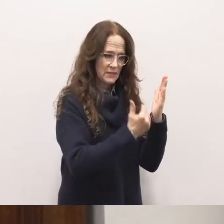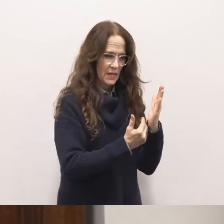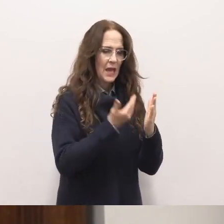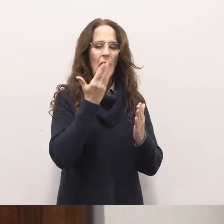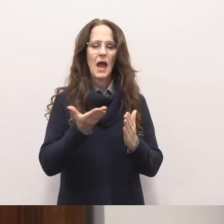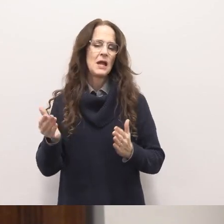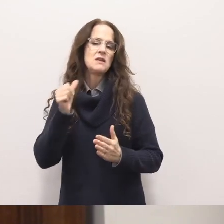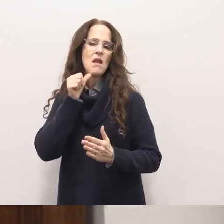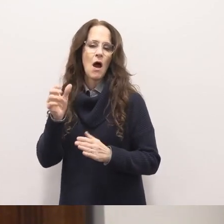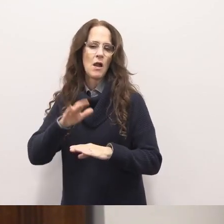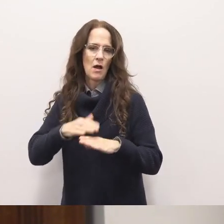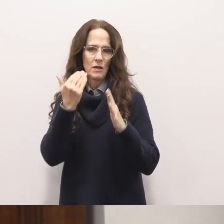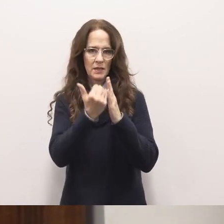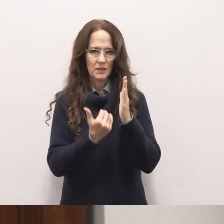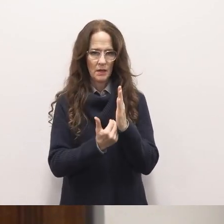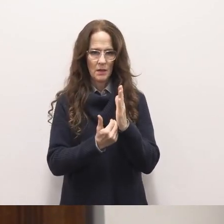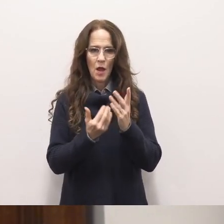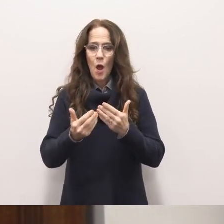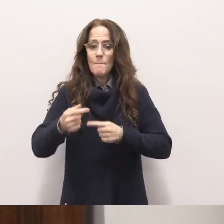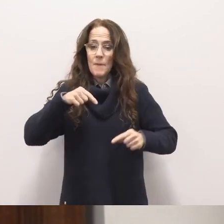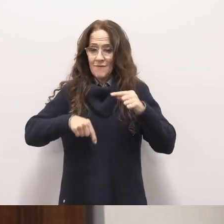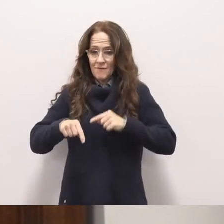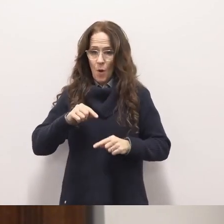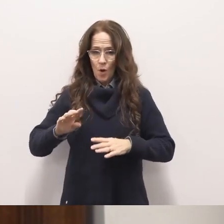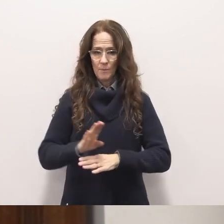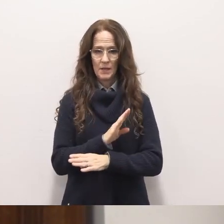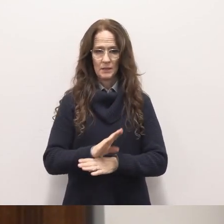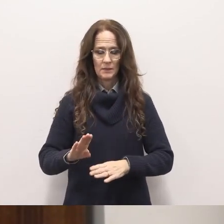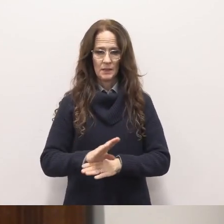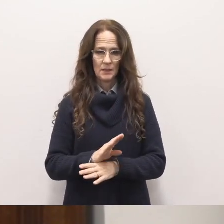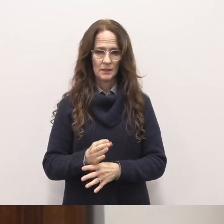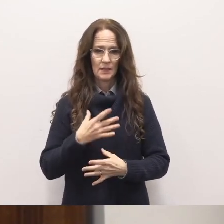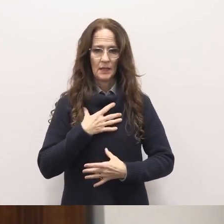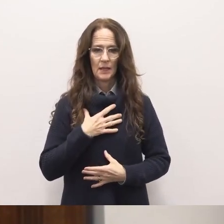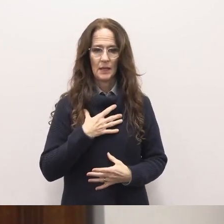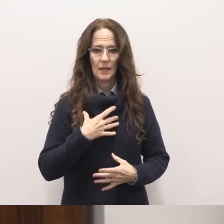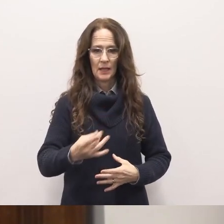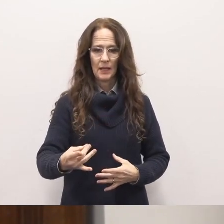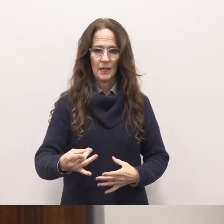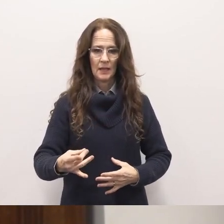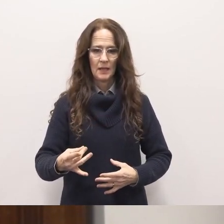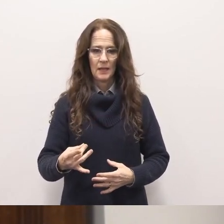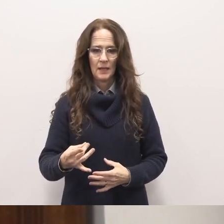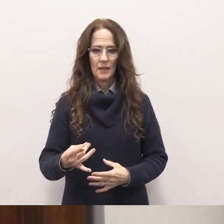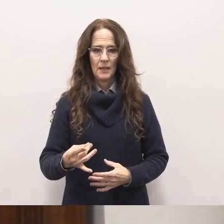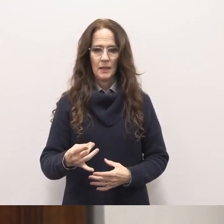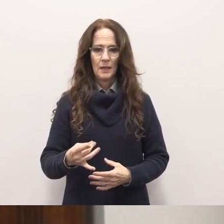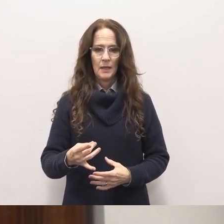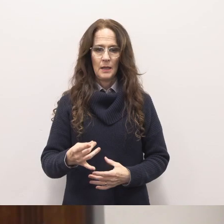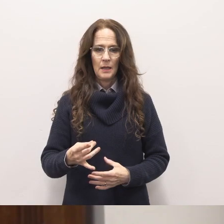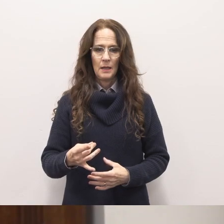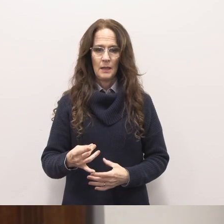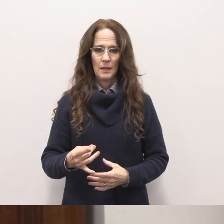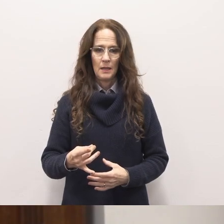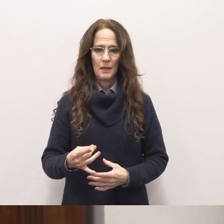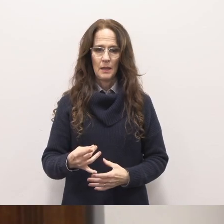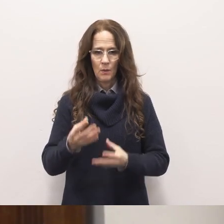But before we get to the business of this meeting, I'd like to acknowledge the devastation